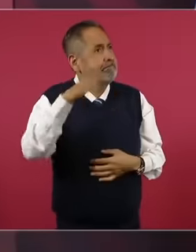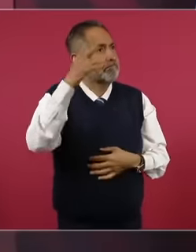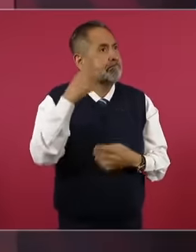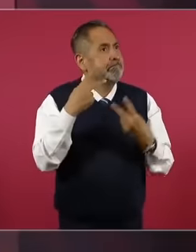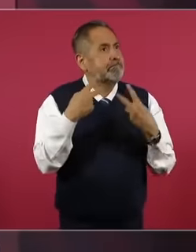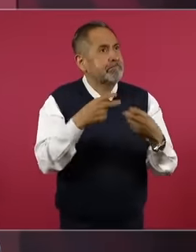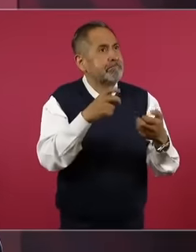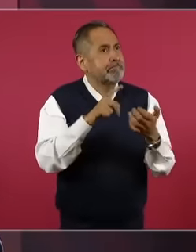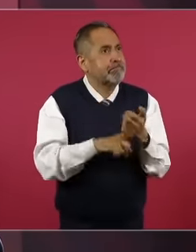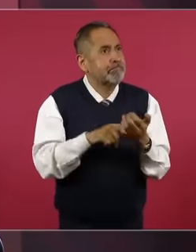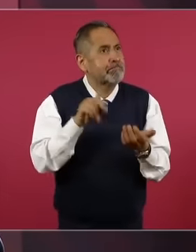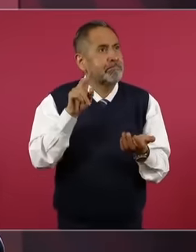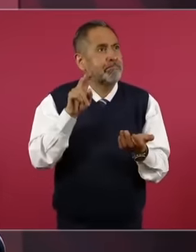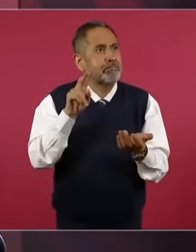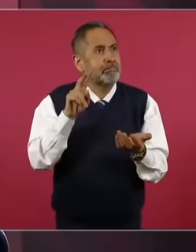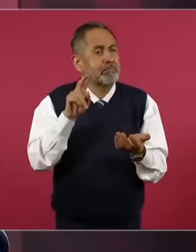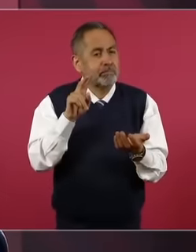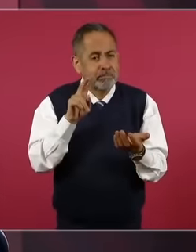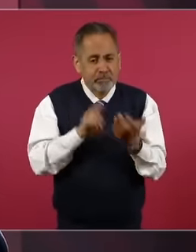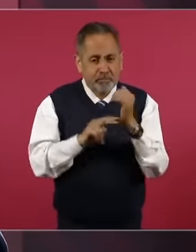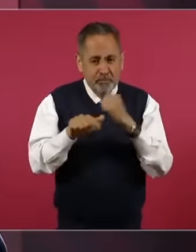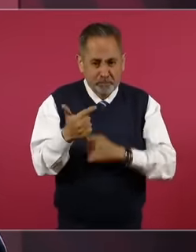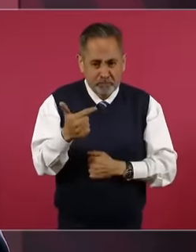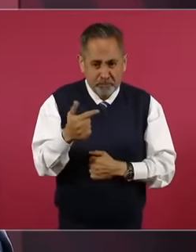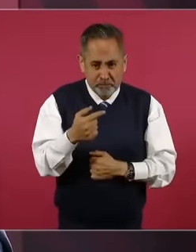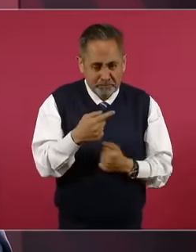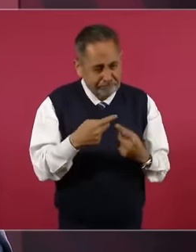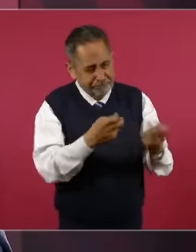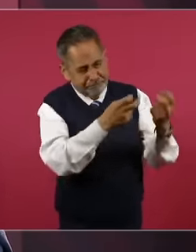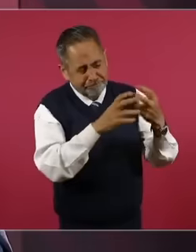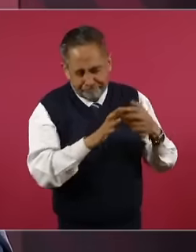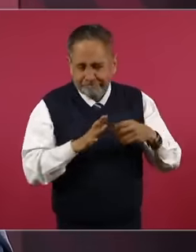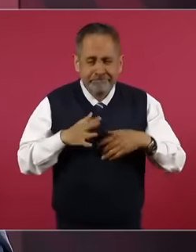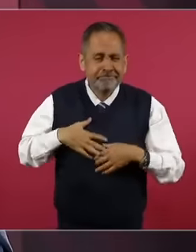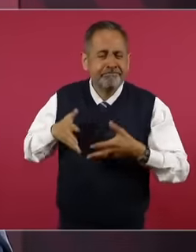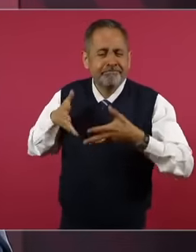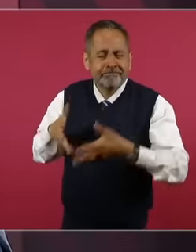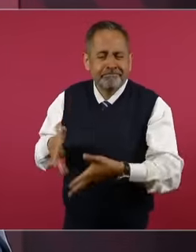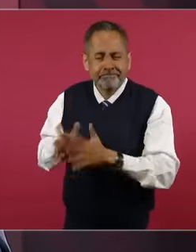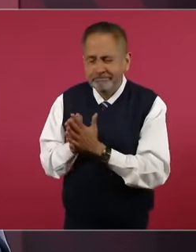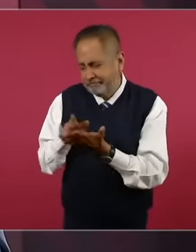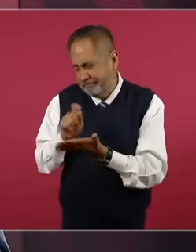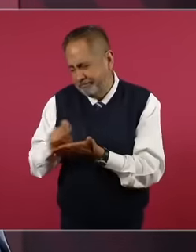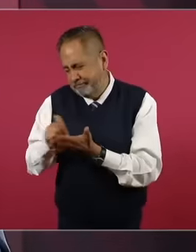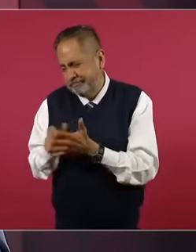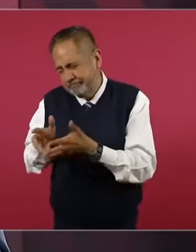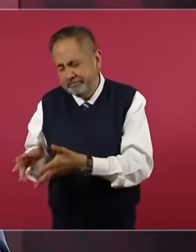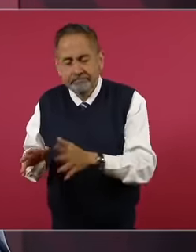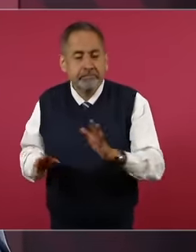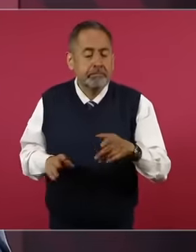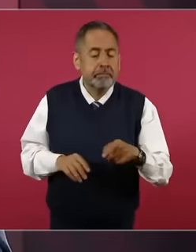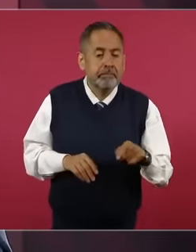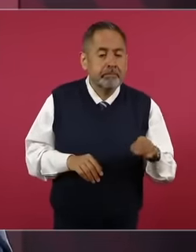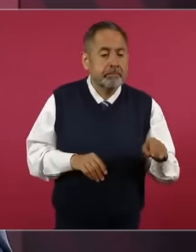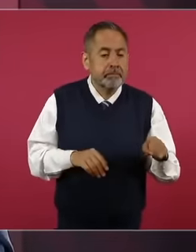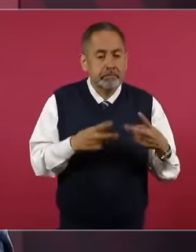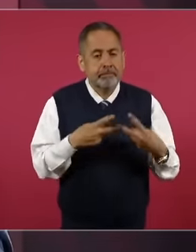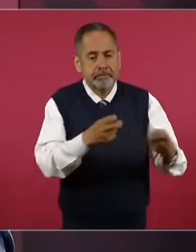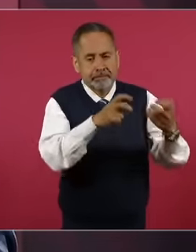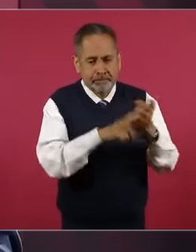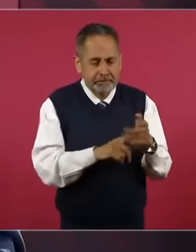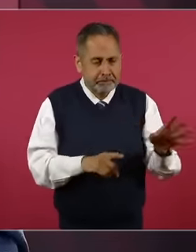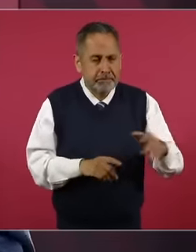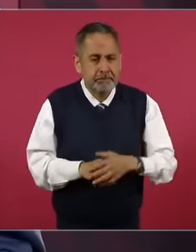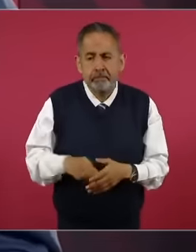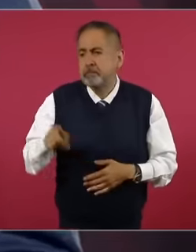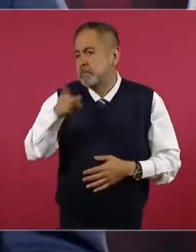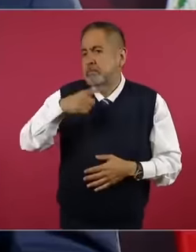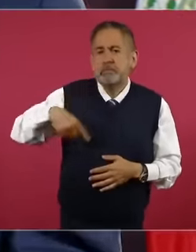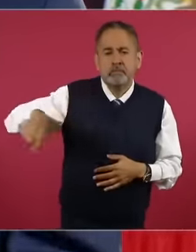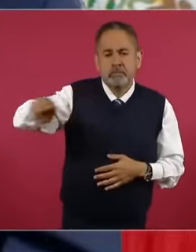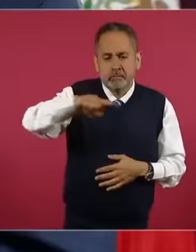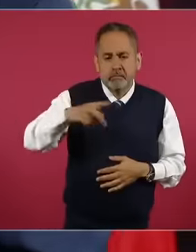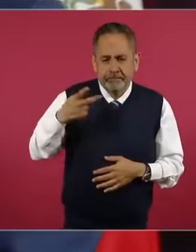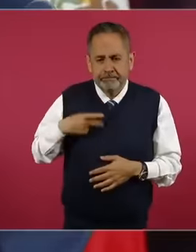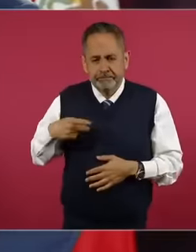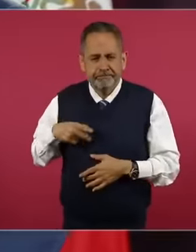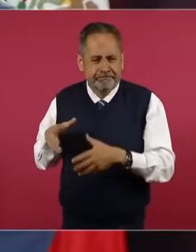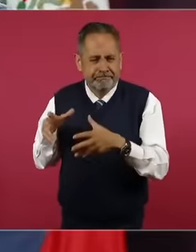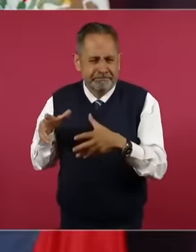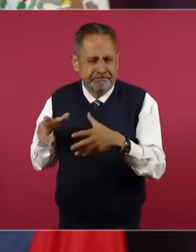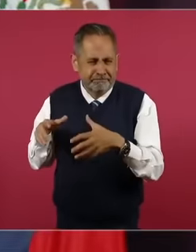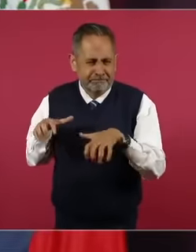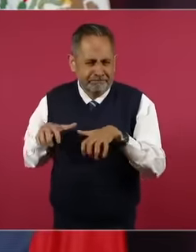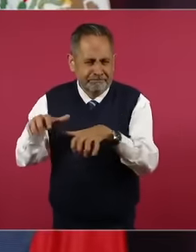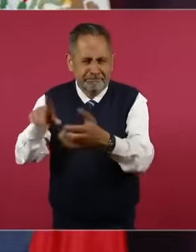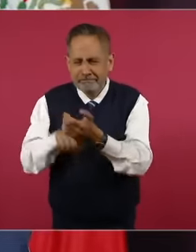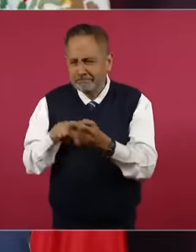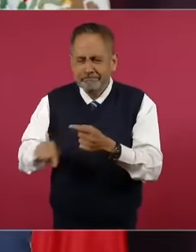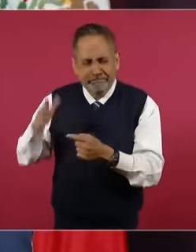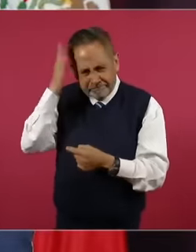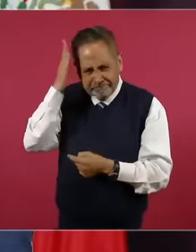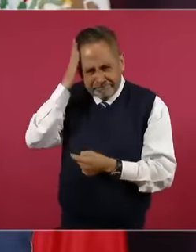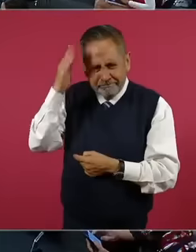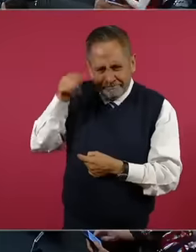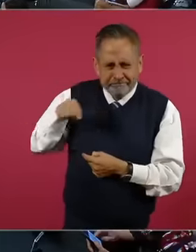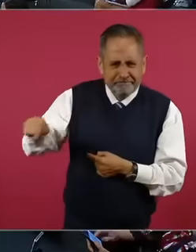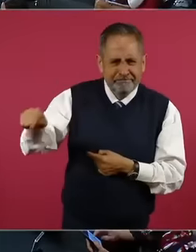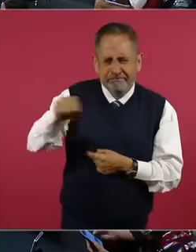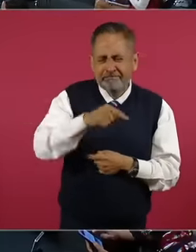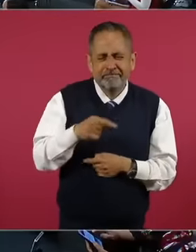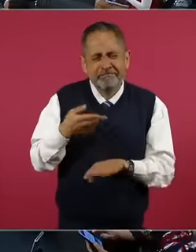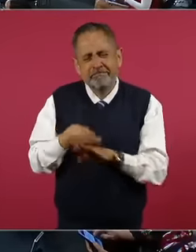12 and that our supporters were left, not all of them, but the leaders were very disillusioned,